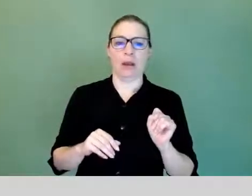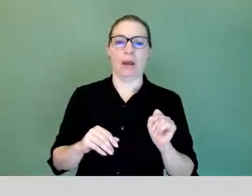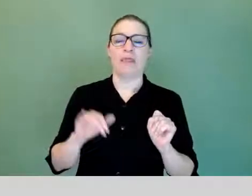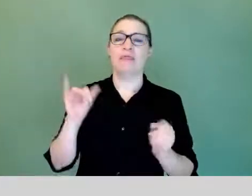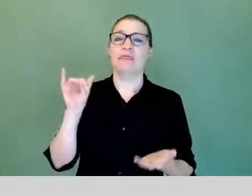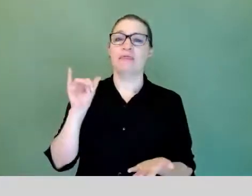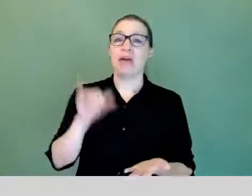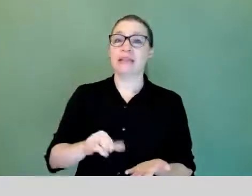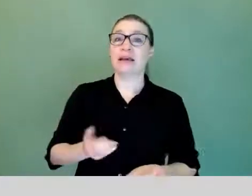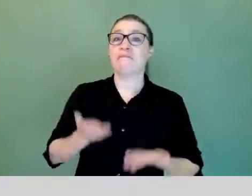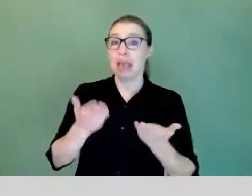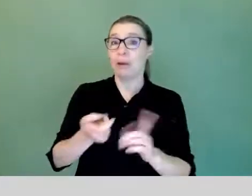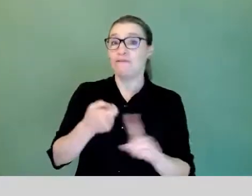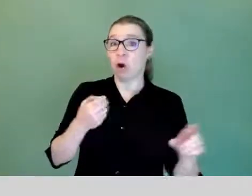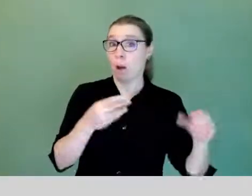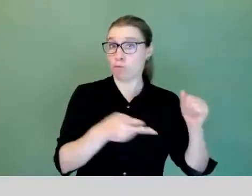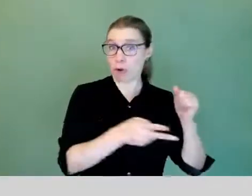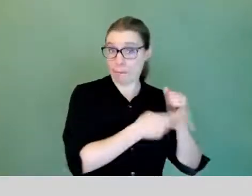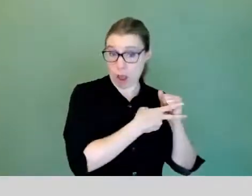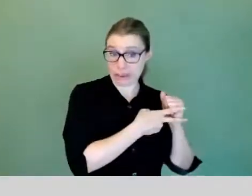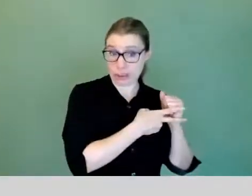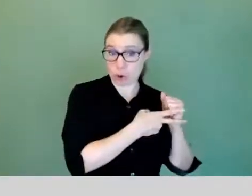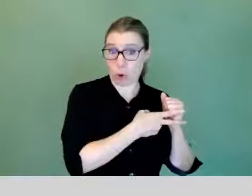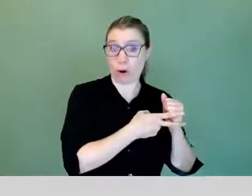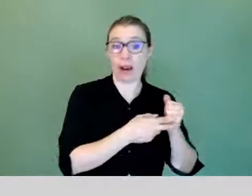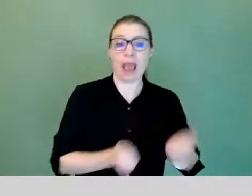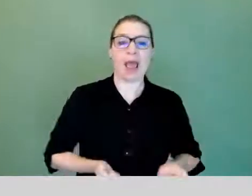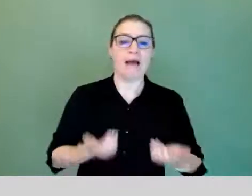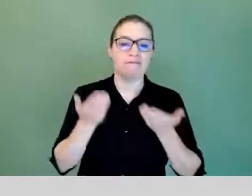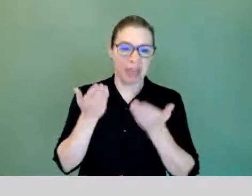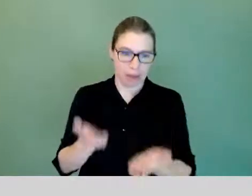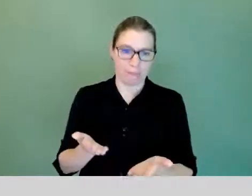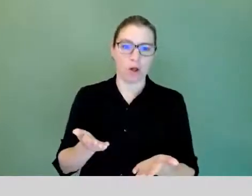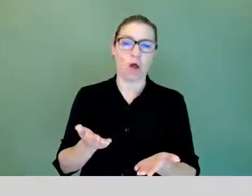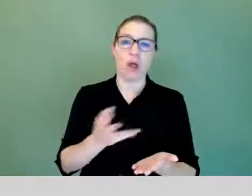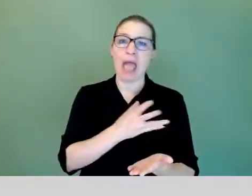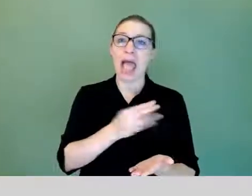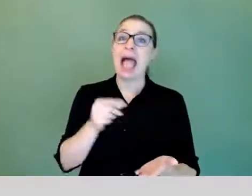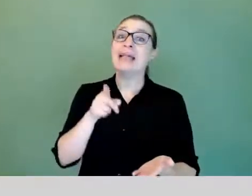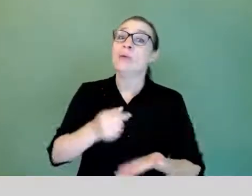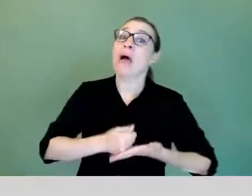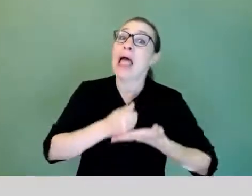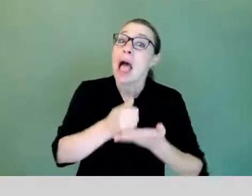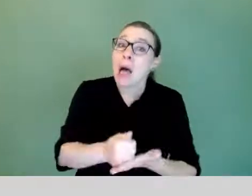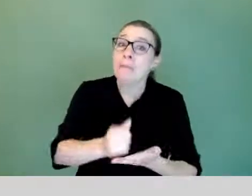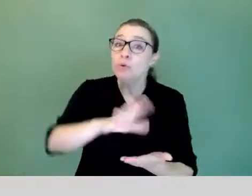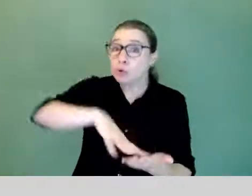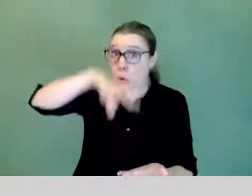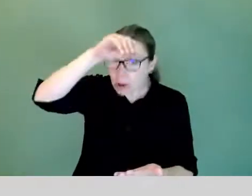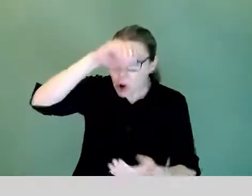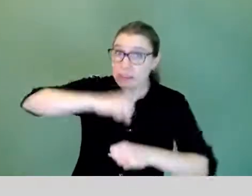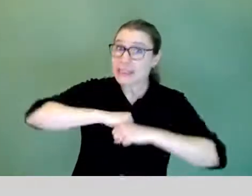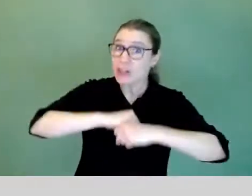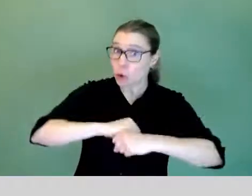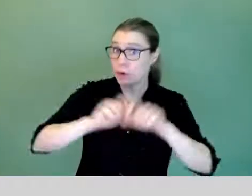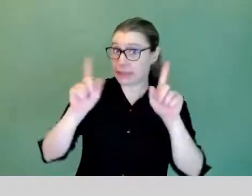which is an intentionally vulnerable Django application. And it will help you to learn security testing.